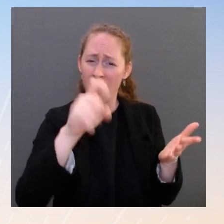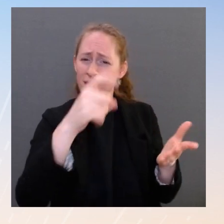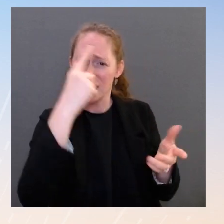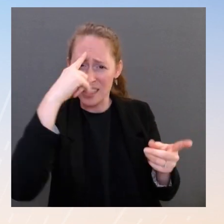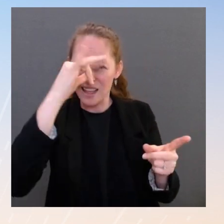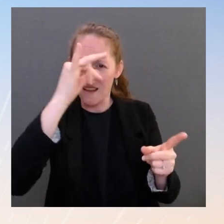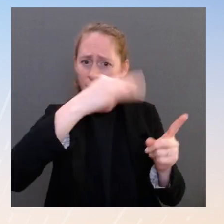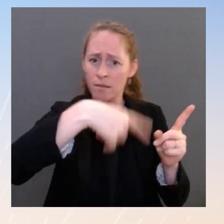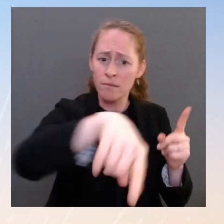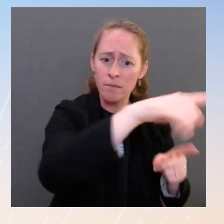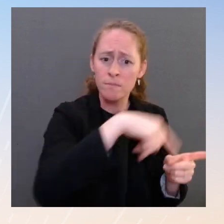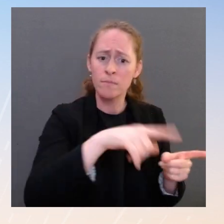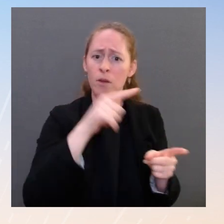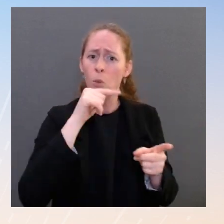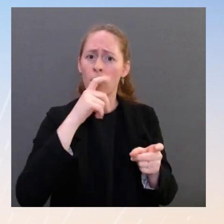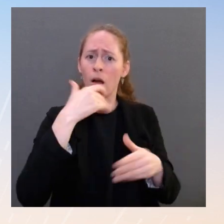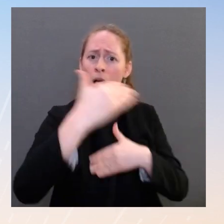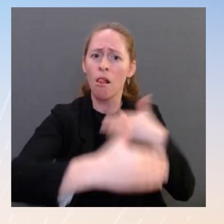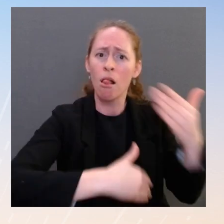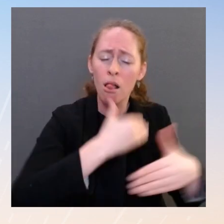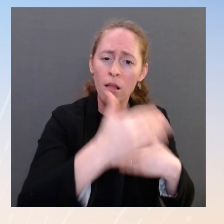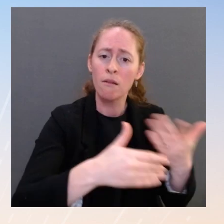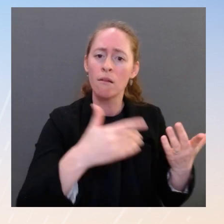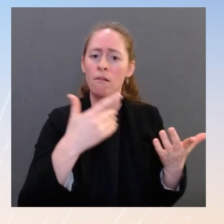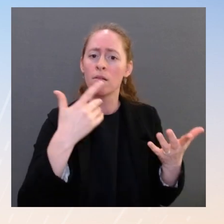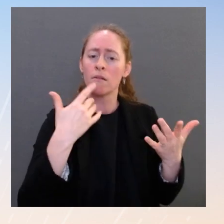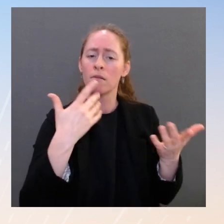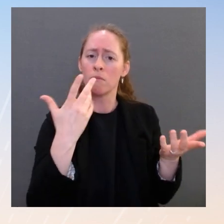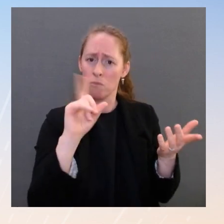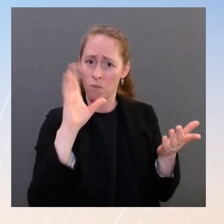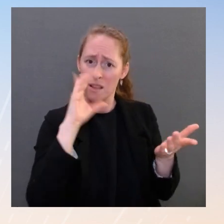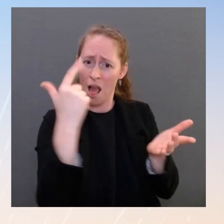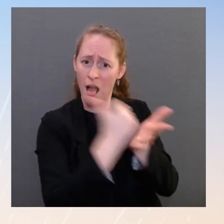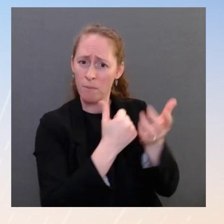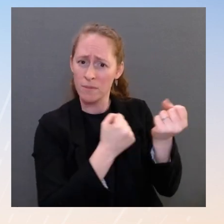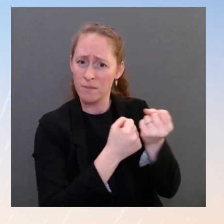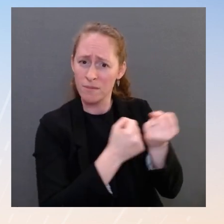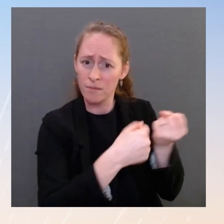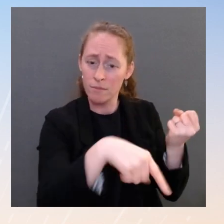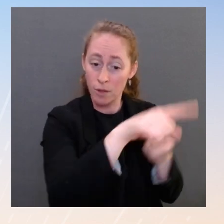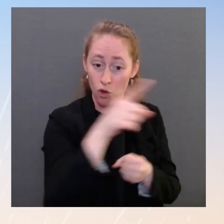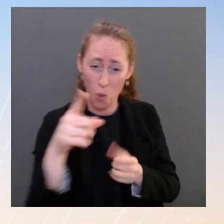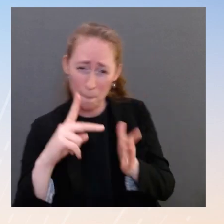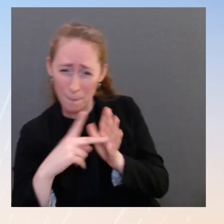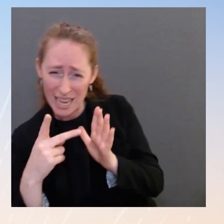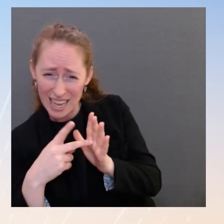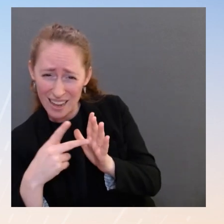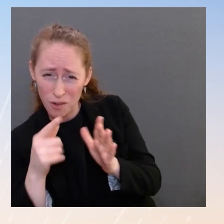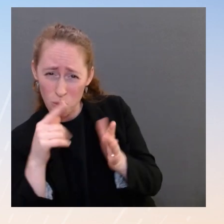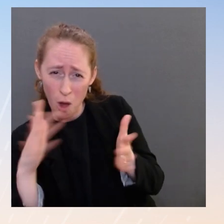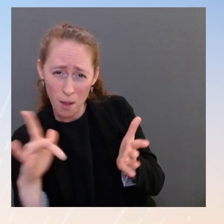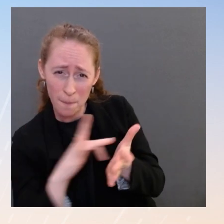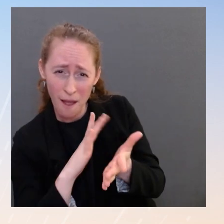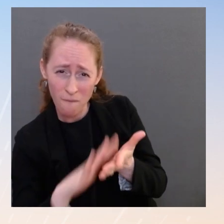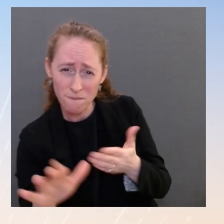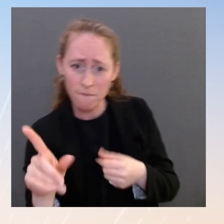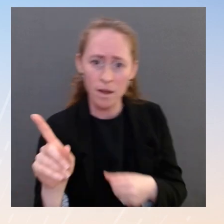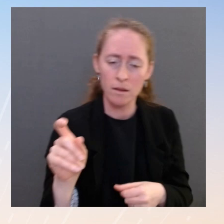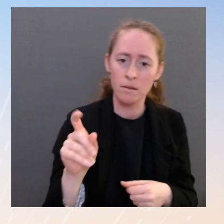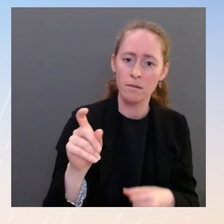some sort of canceling of debt? Ms. Psaki: You mean for people who have paid off all of their student loans? The Press: Yeah -- who made sacrifices so that they wouldn't have to take out some of those loans.